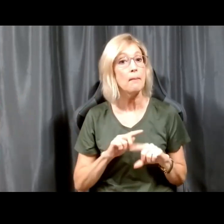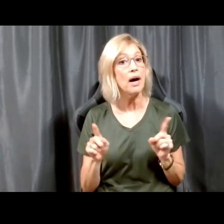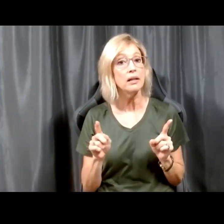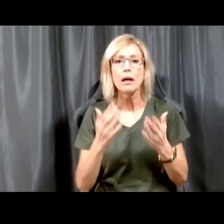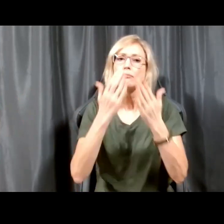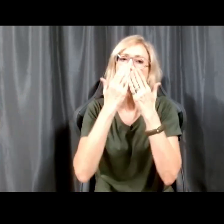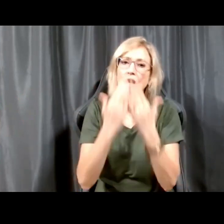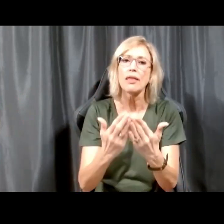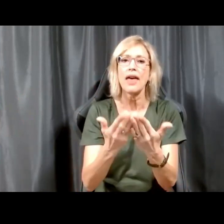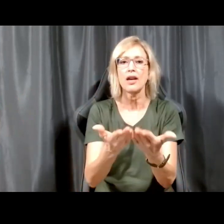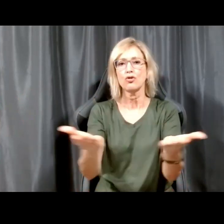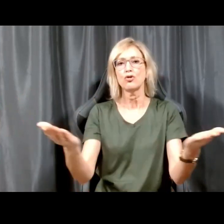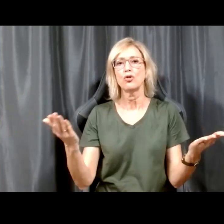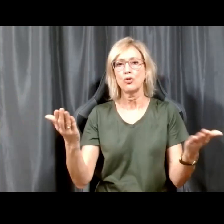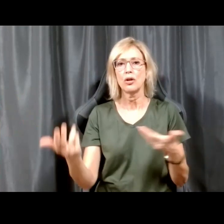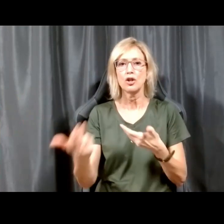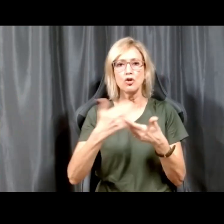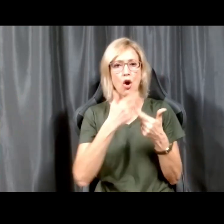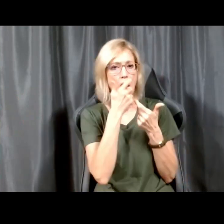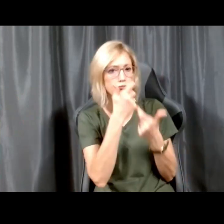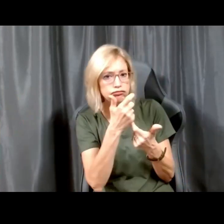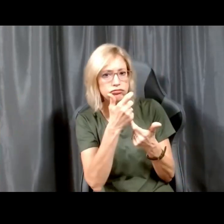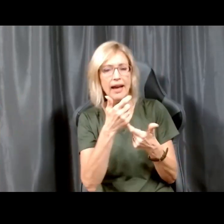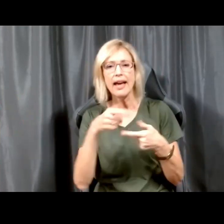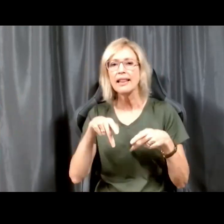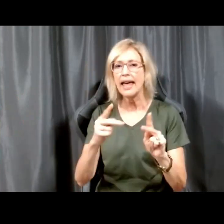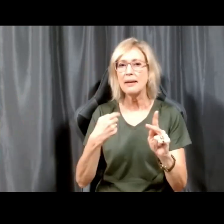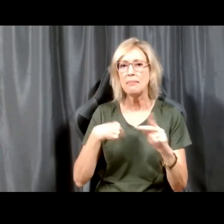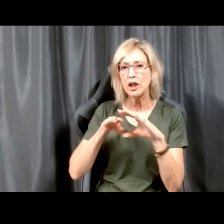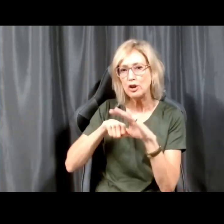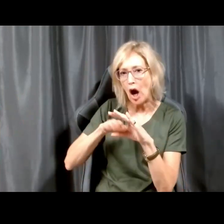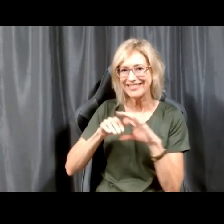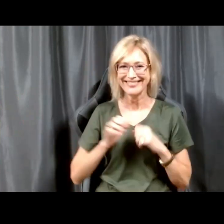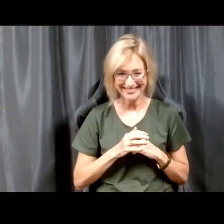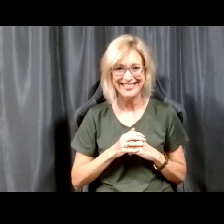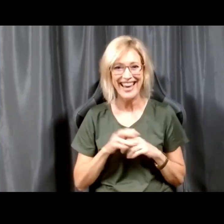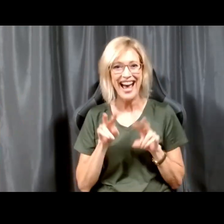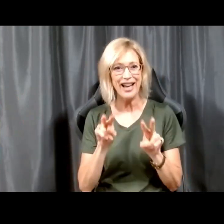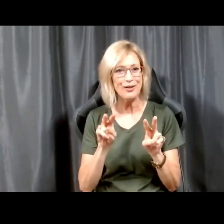you all for joining and lesson listening and letting me ramble. Look forward to seeing you guys in our next